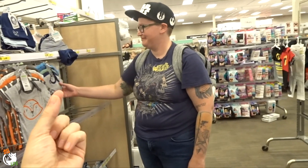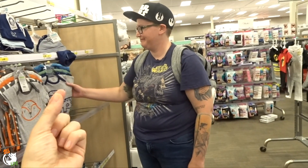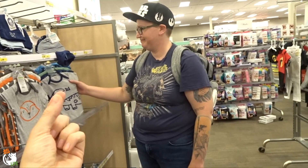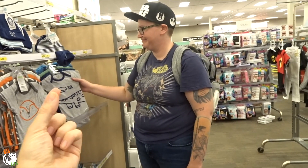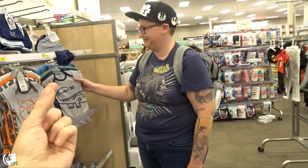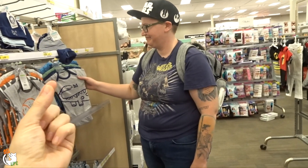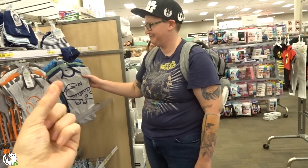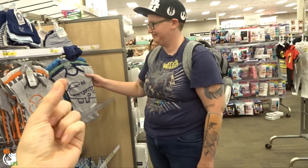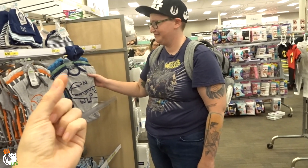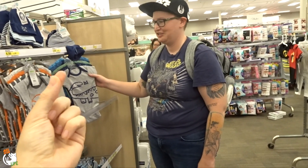Jill: What are you doing?